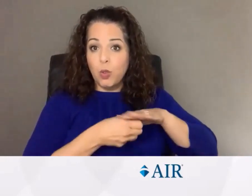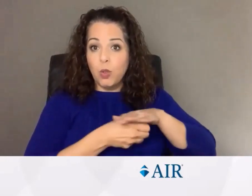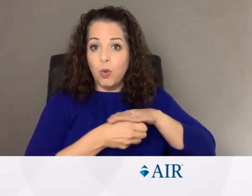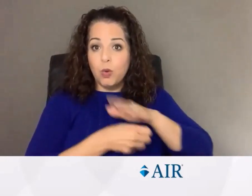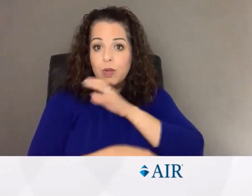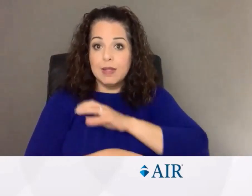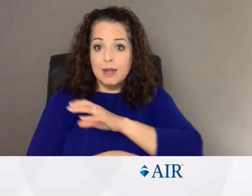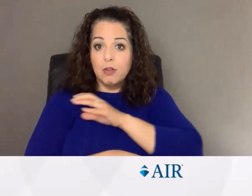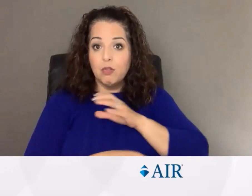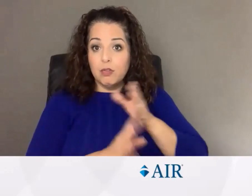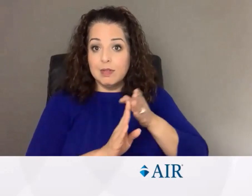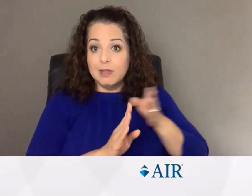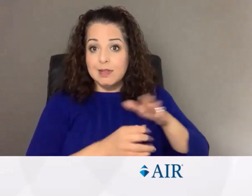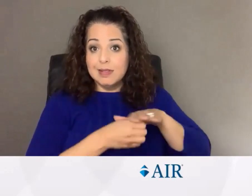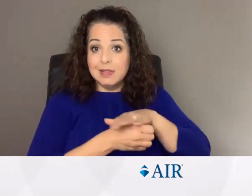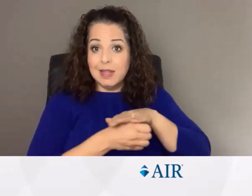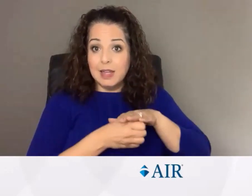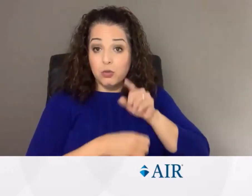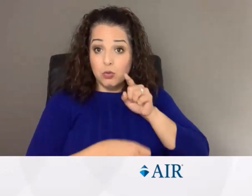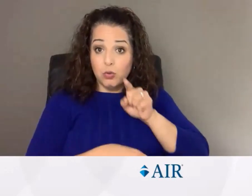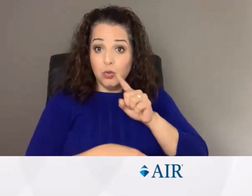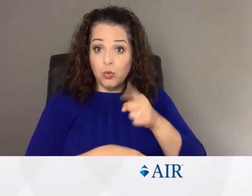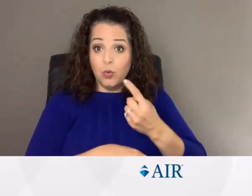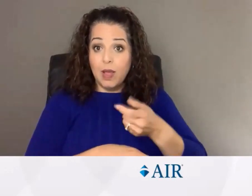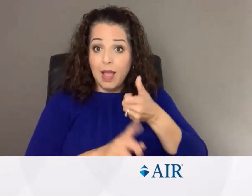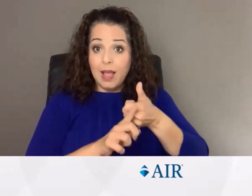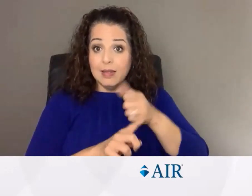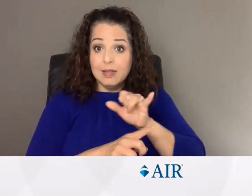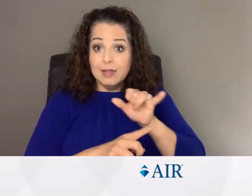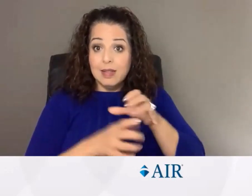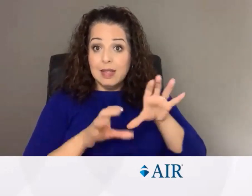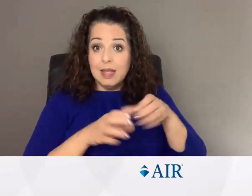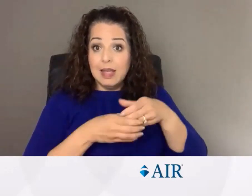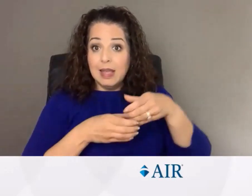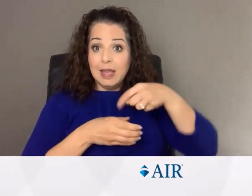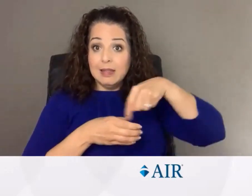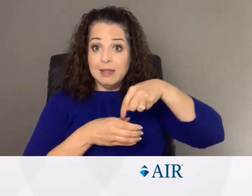So you as an insider in your clinical site you